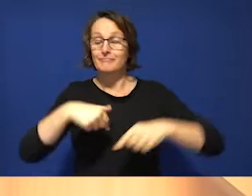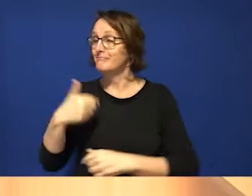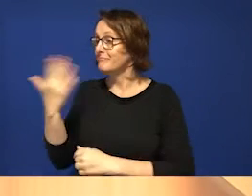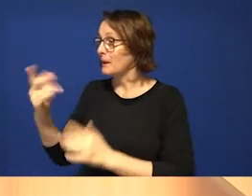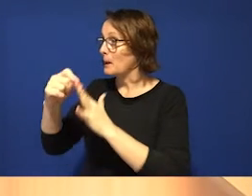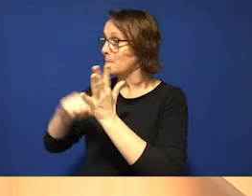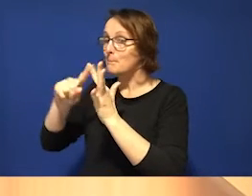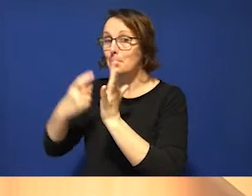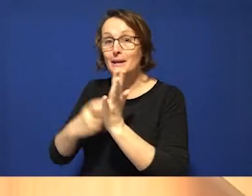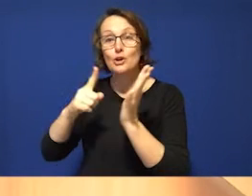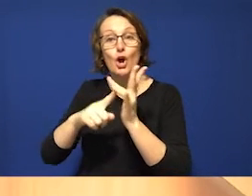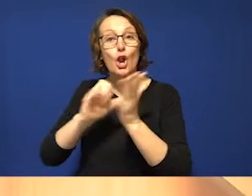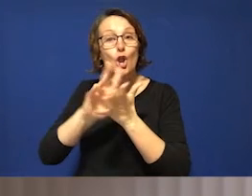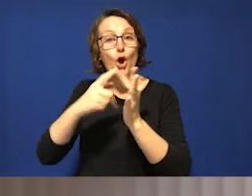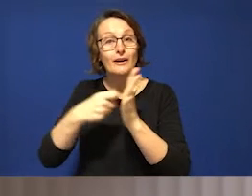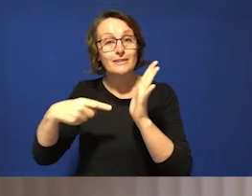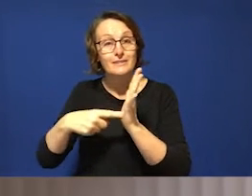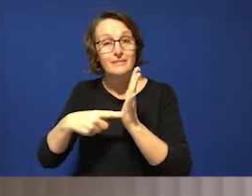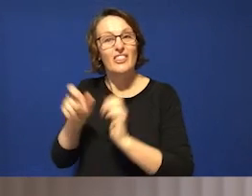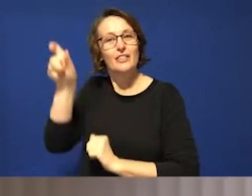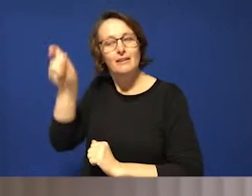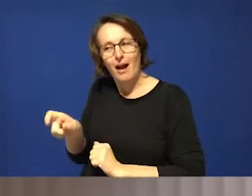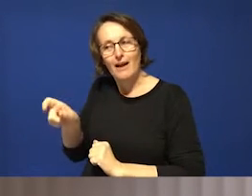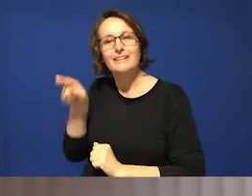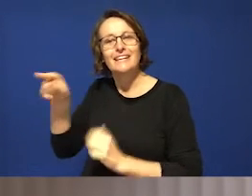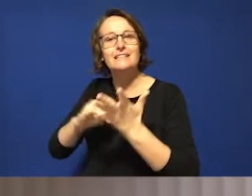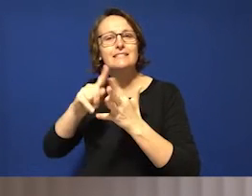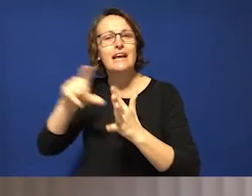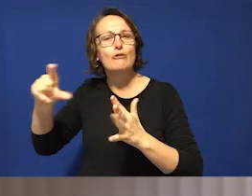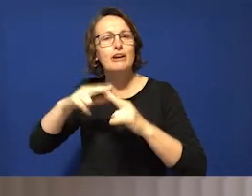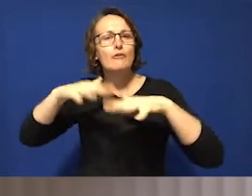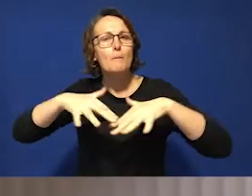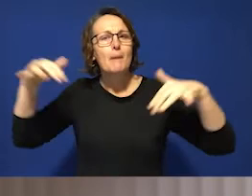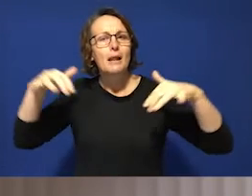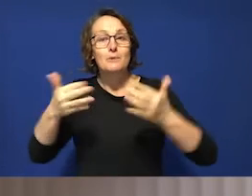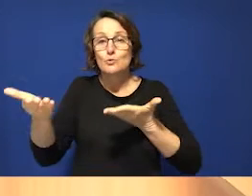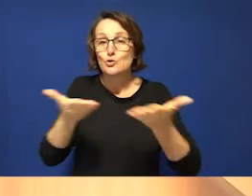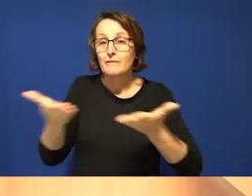the client and Secretary of the Department of Parliamentary Services. We're here with you this evening